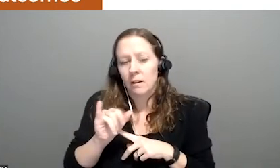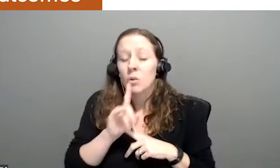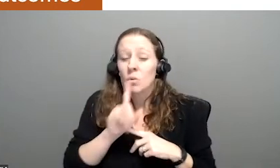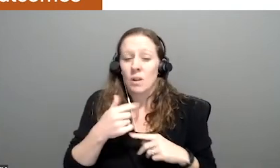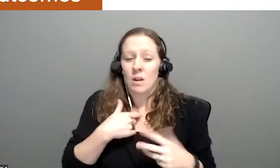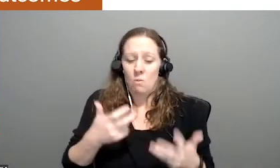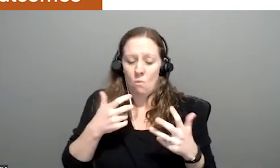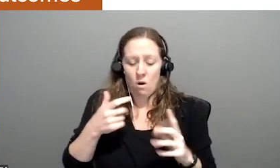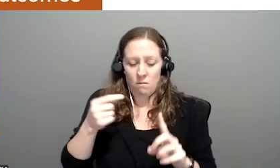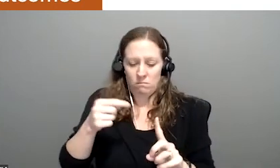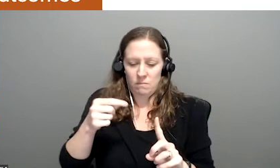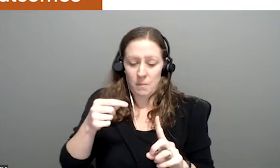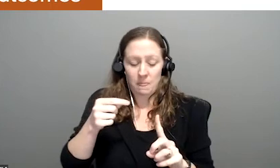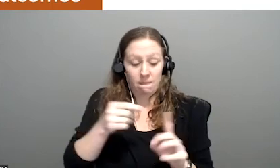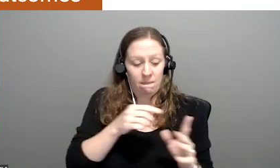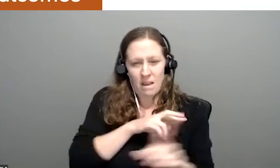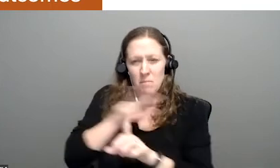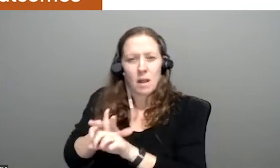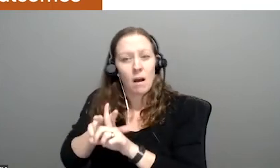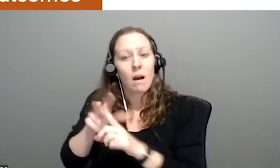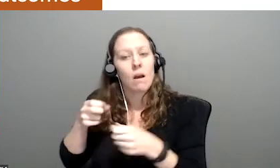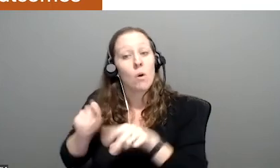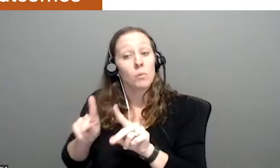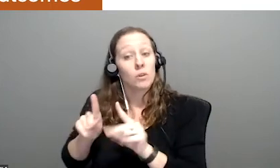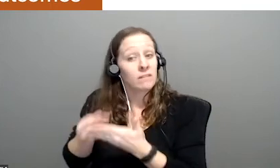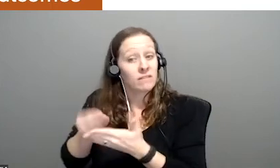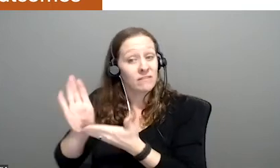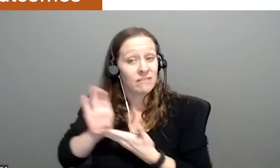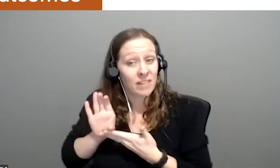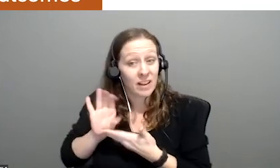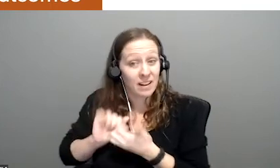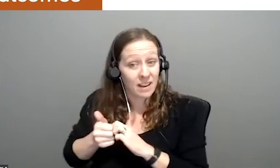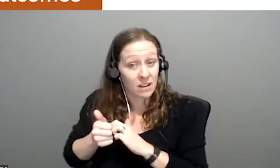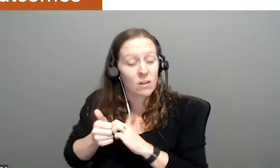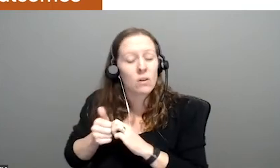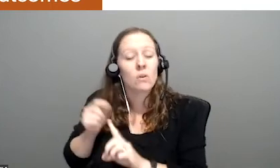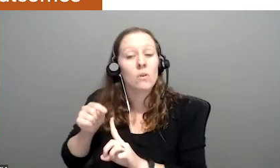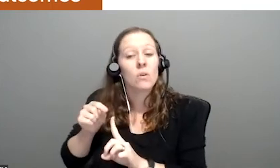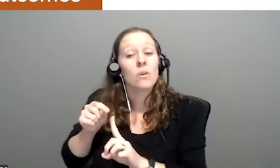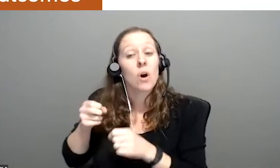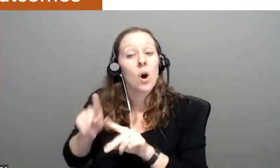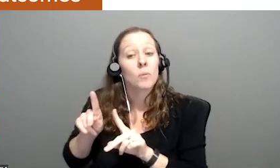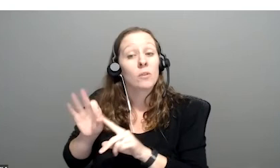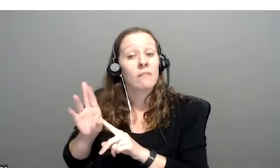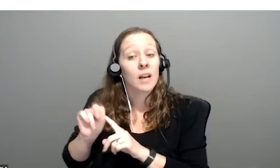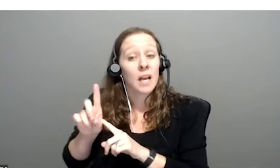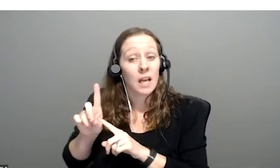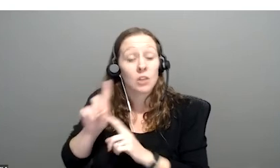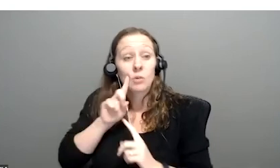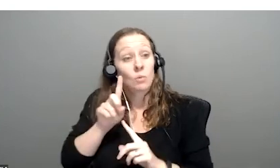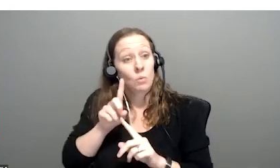know that the Opportunities Fund aligns under the first two pillars, that I mentioned. So, as